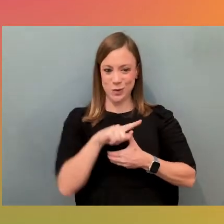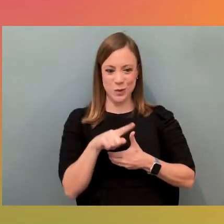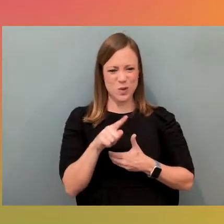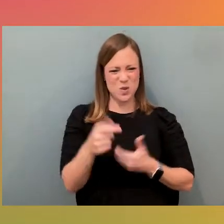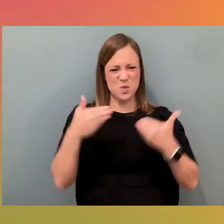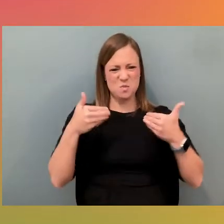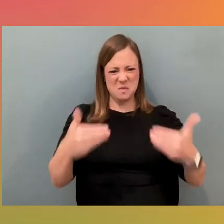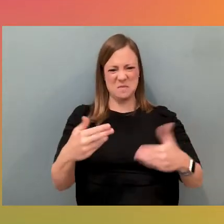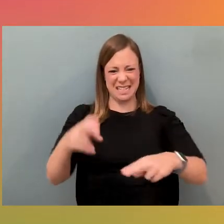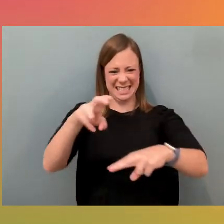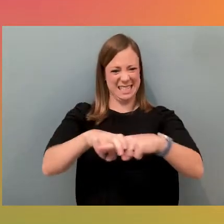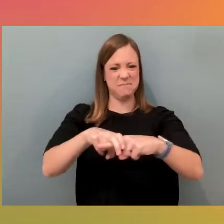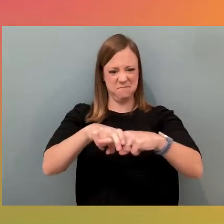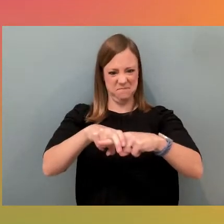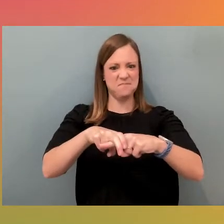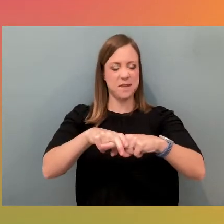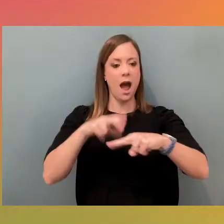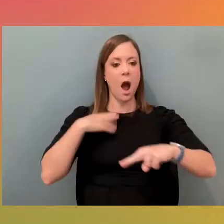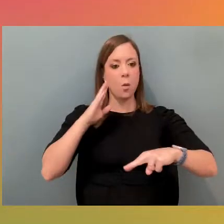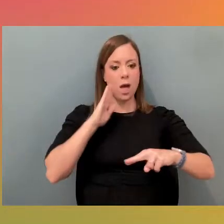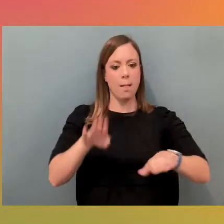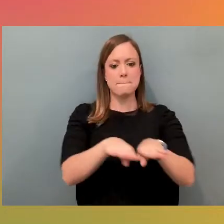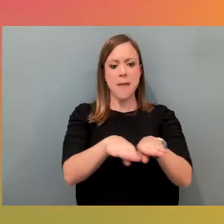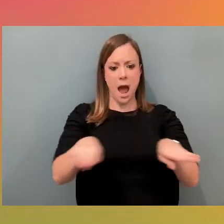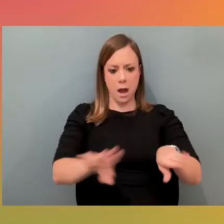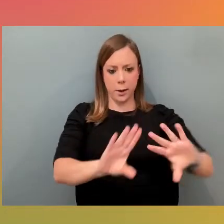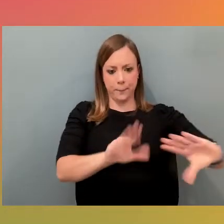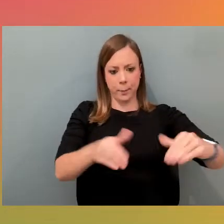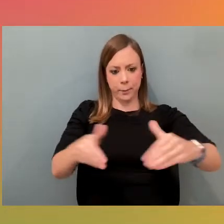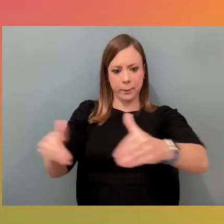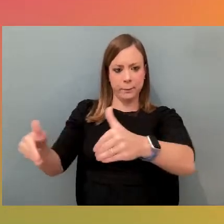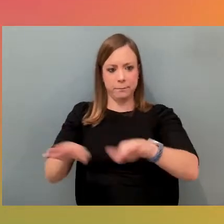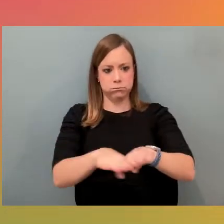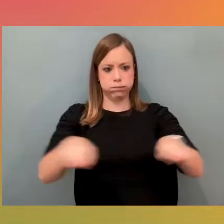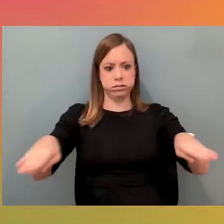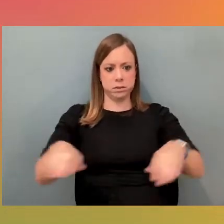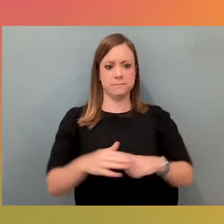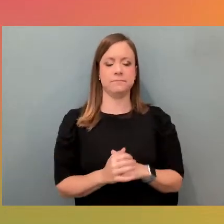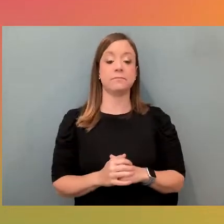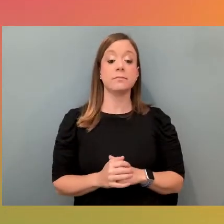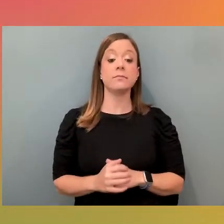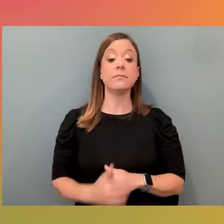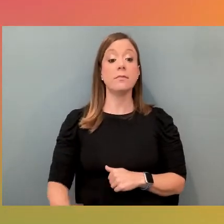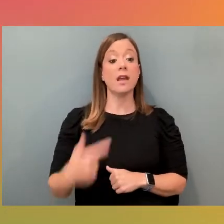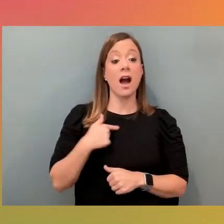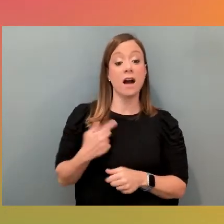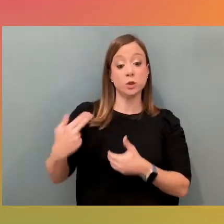IF YOU CAN TAKE A SEAT. I AM GOING TO ROLL OUT MY MAT.